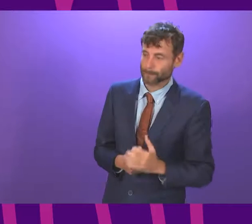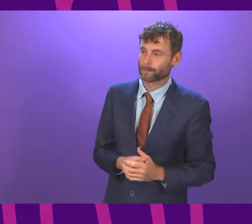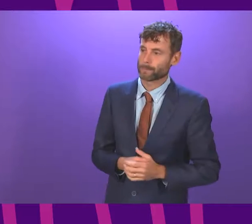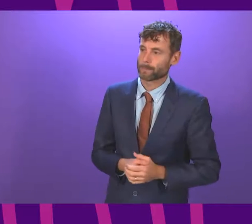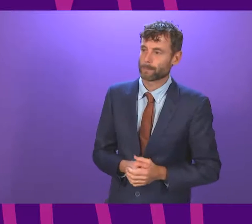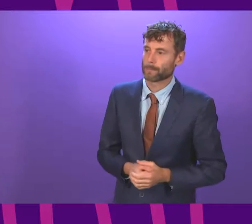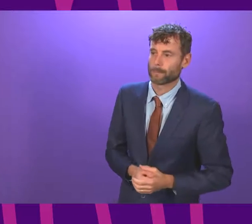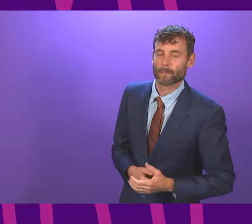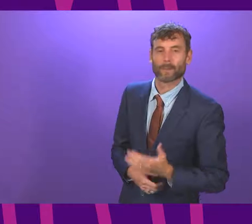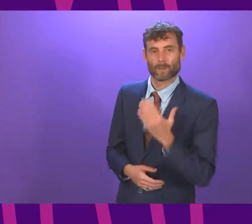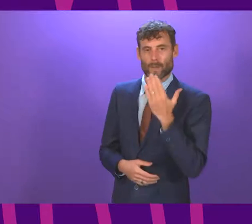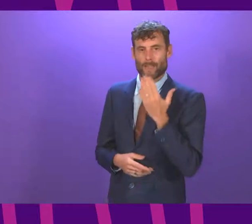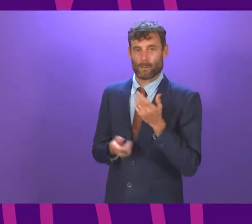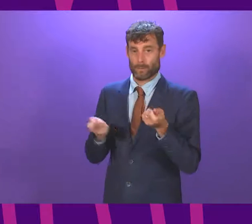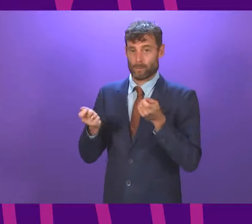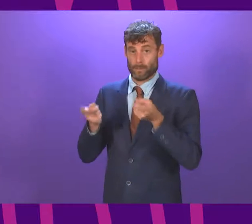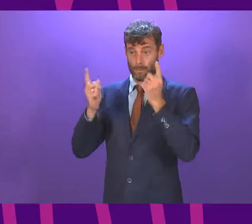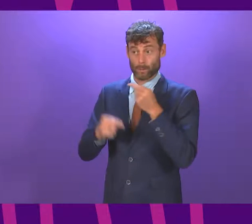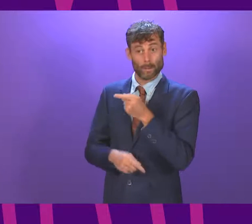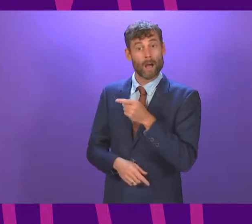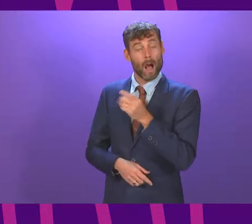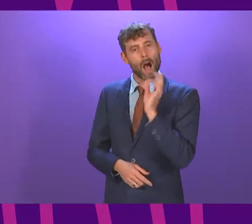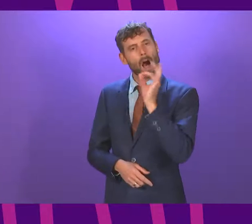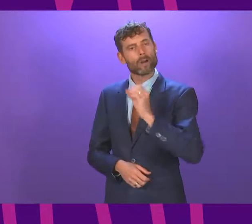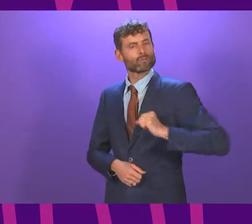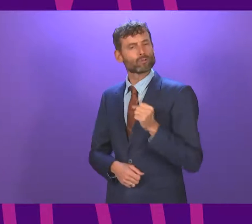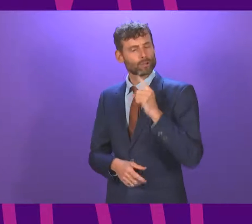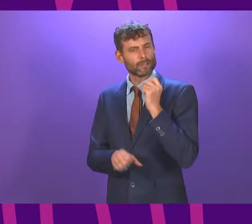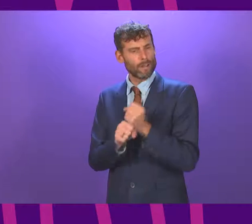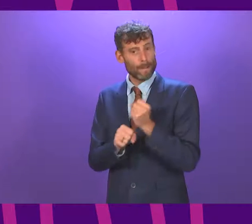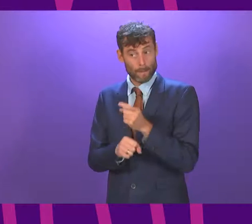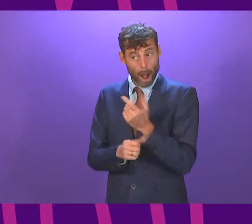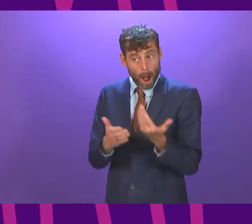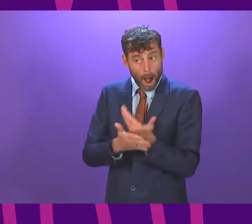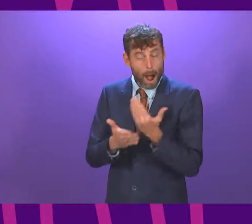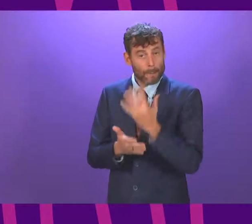To ask the Scottish Government whether it will provide an update on the preparation and planning being undertaken to support people fleeing